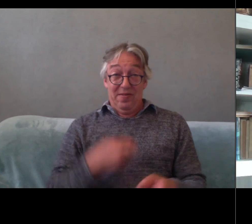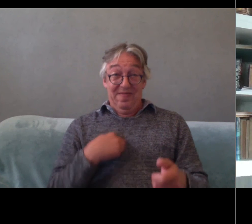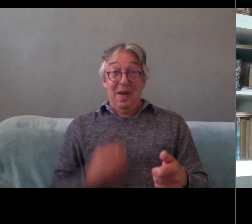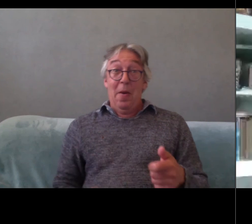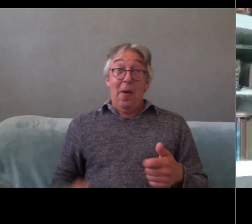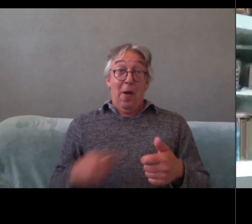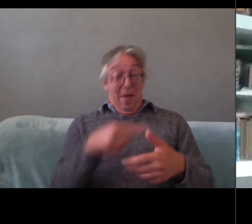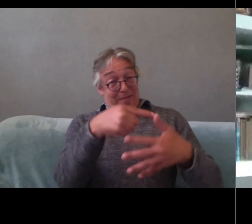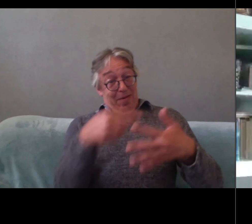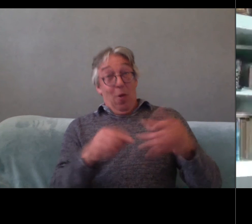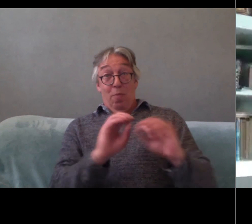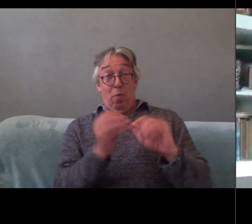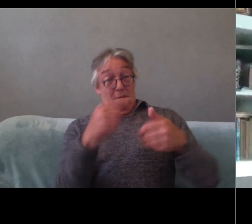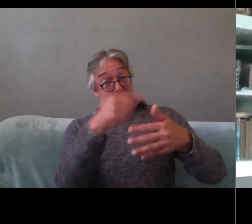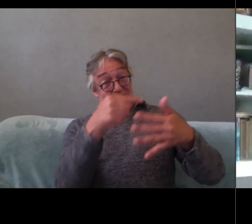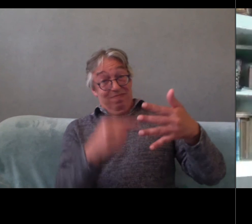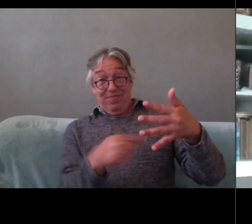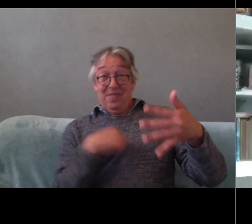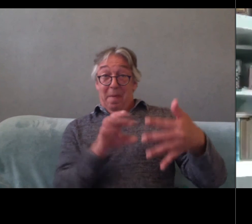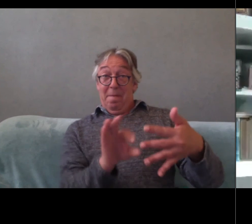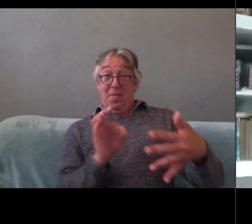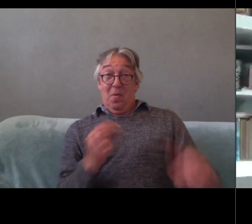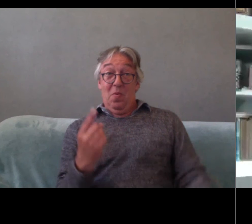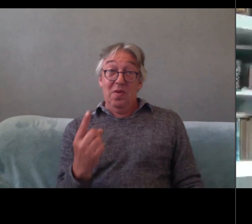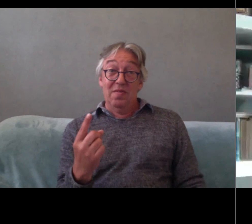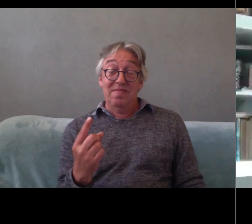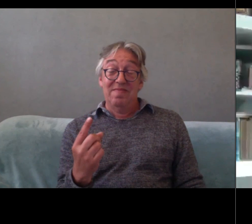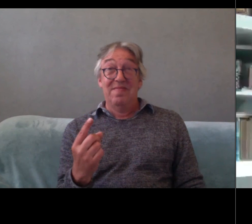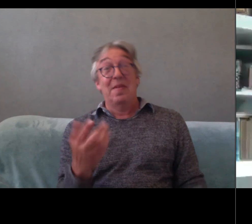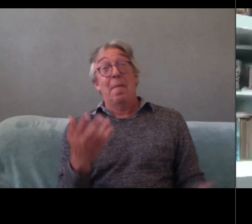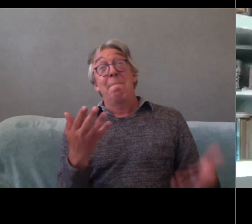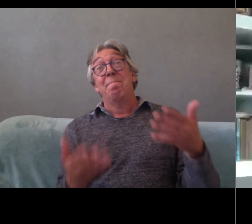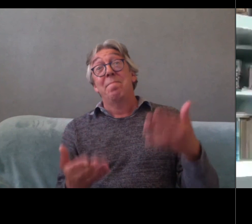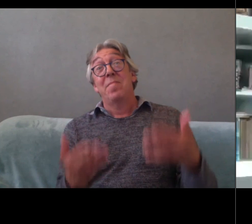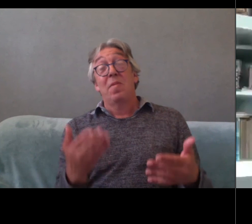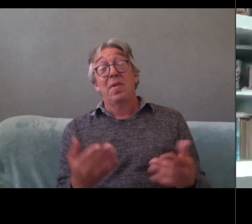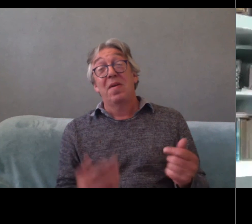For me the most important point would be giving the right information